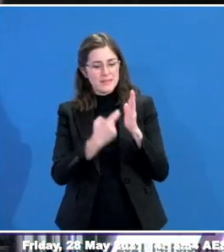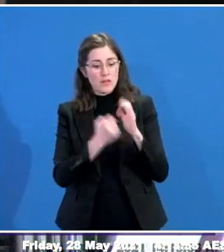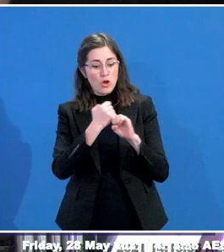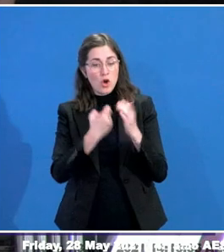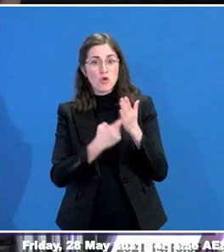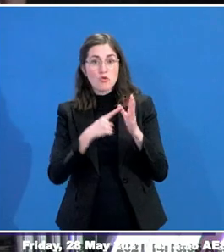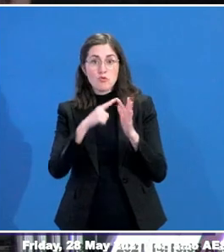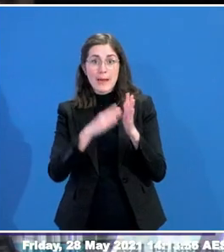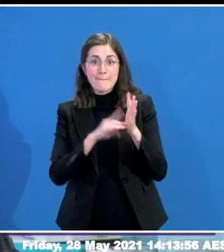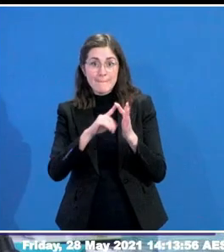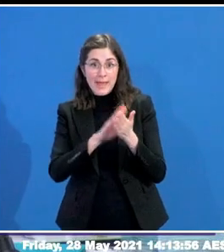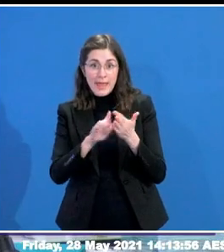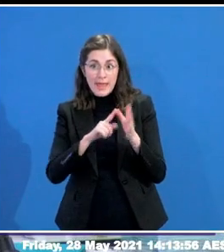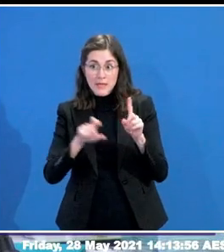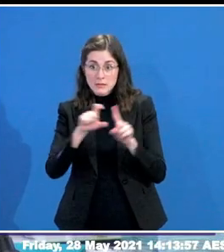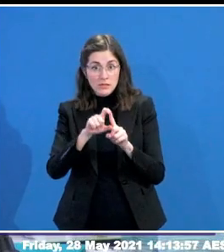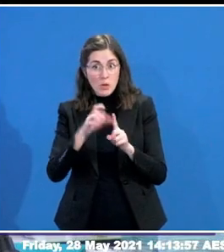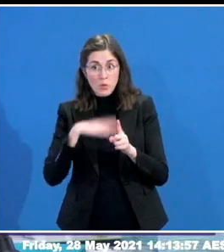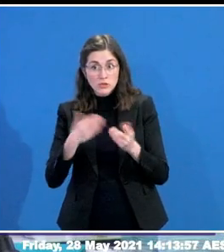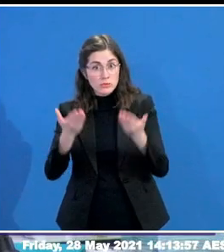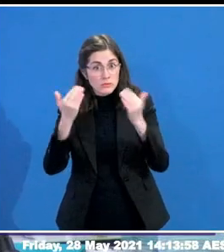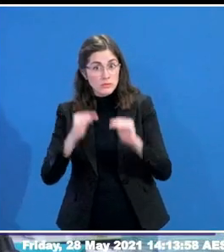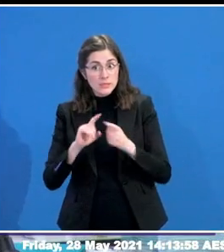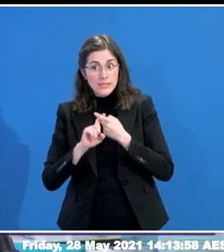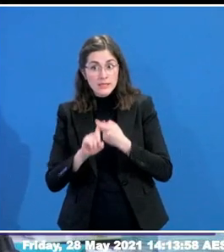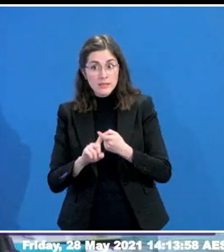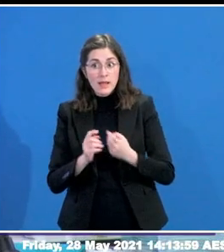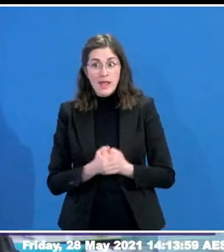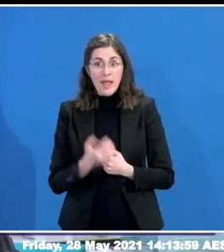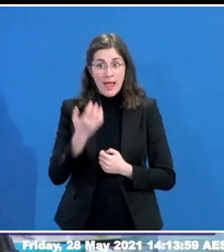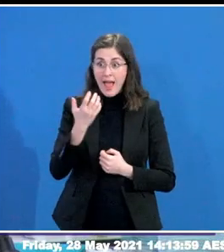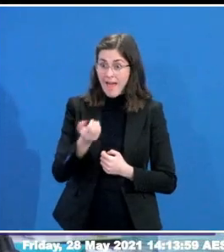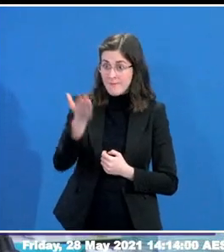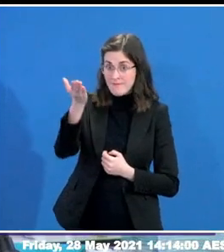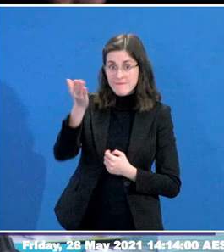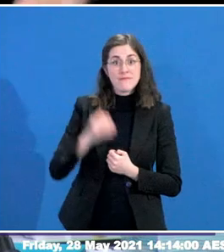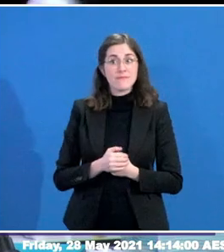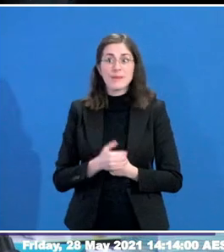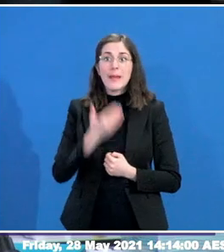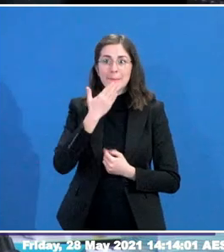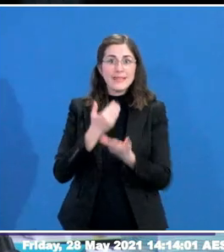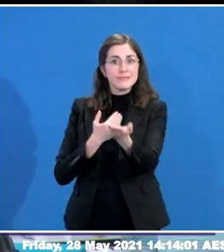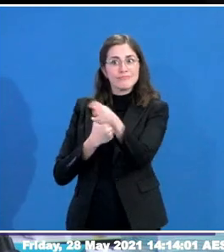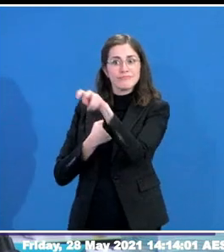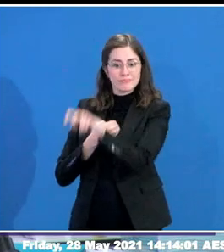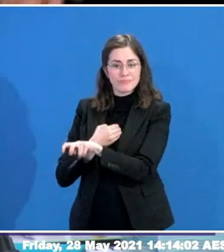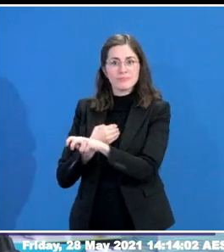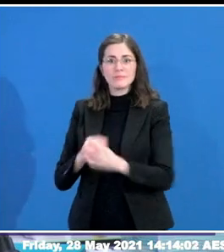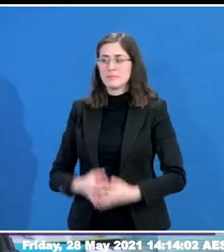Should we proceed straight away? I think Mr Head is here, I think I saw him in the distance.